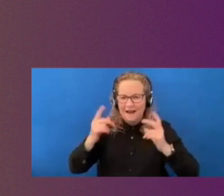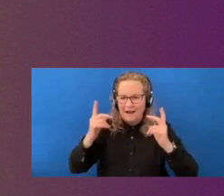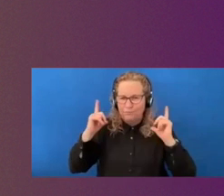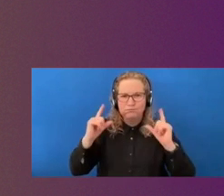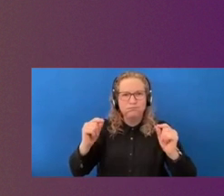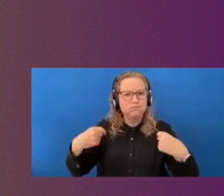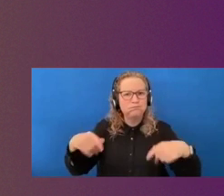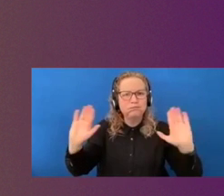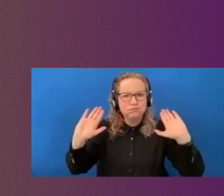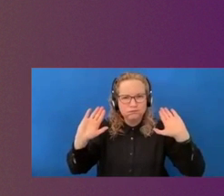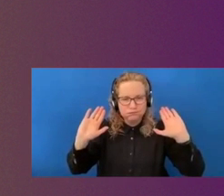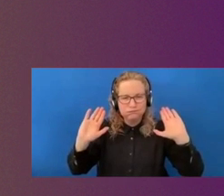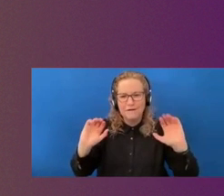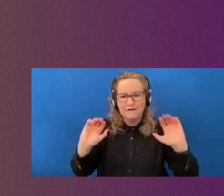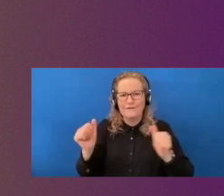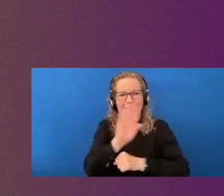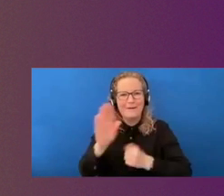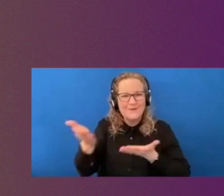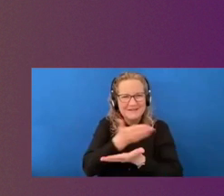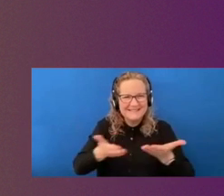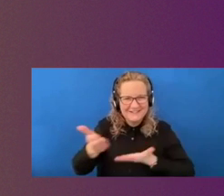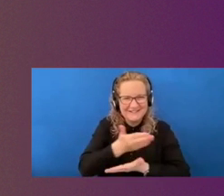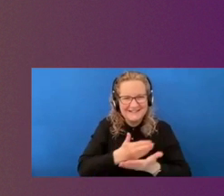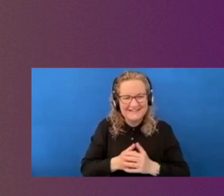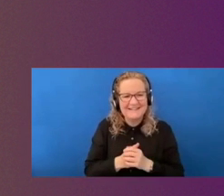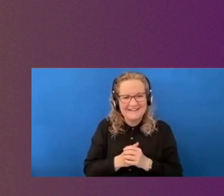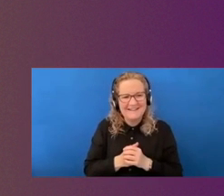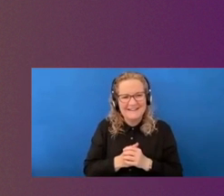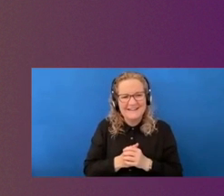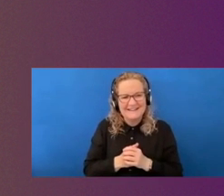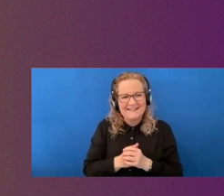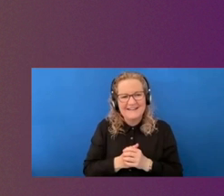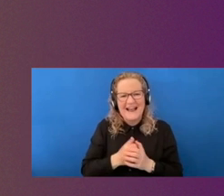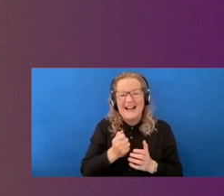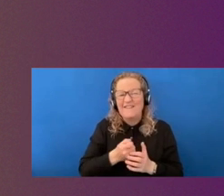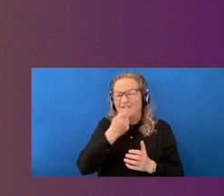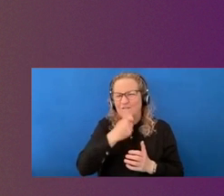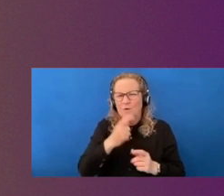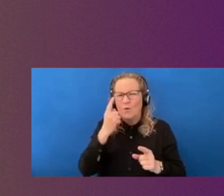today so I just wanted to run through a few quick kind of end notes here and say a huge thank you